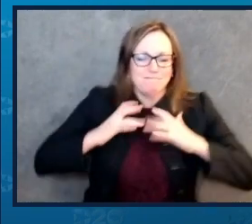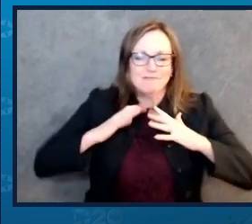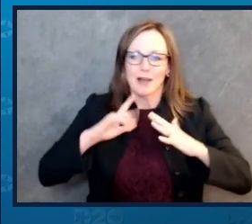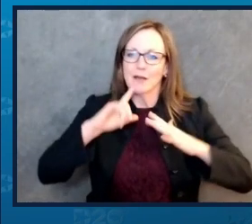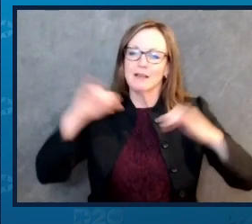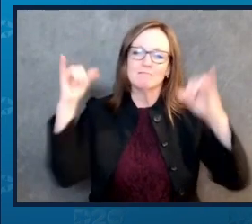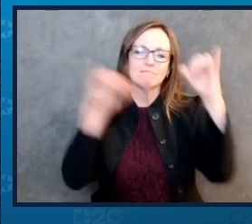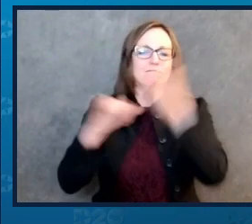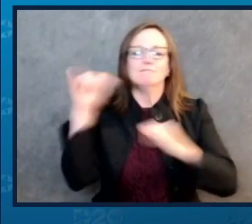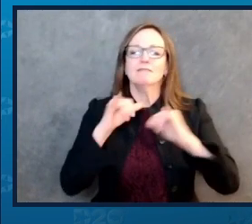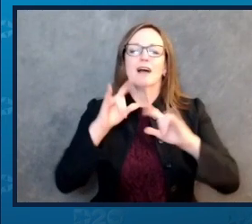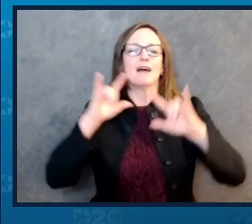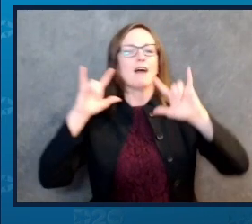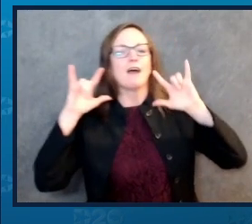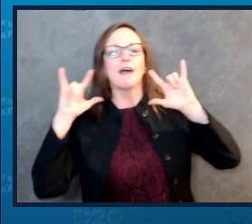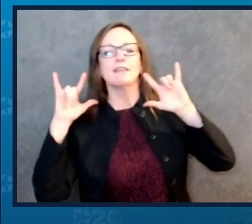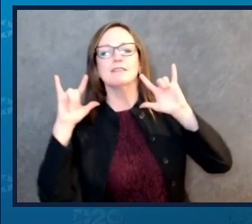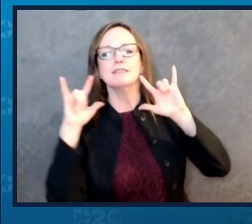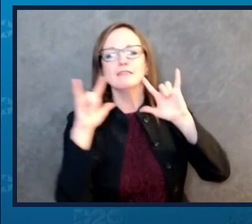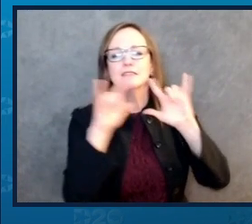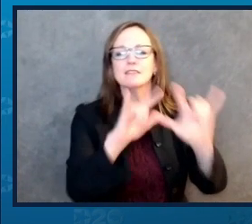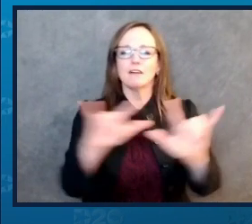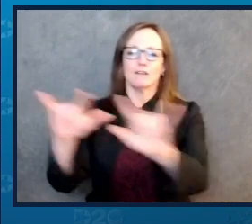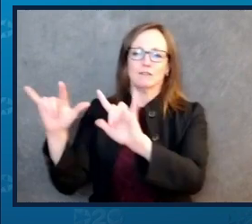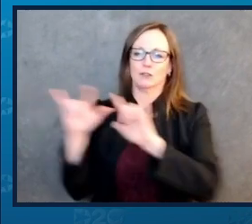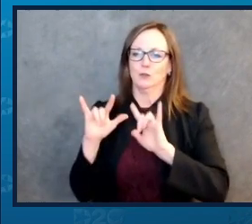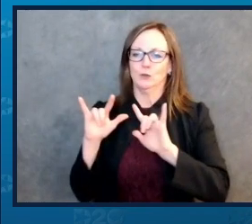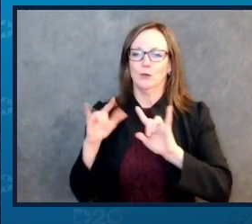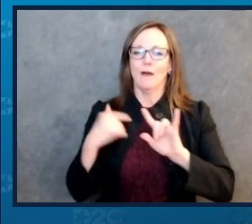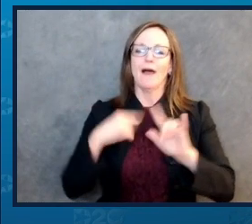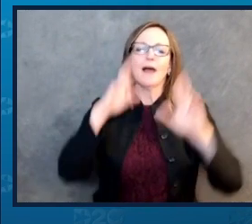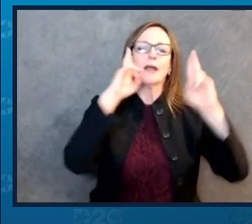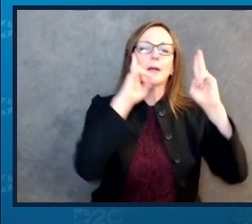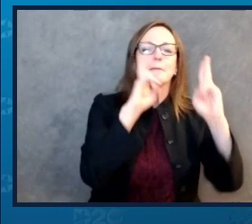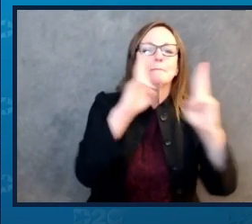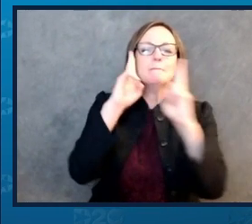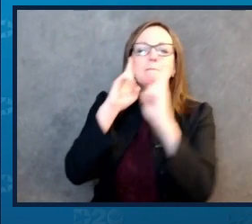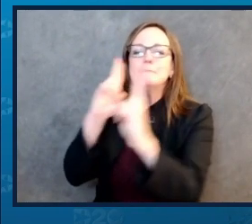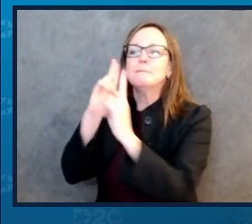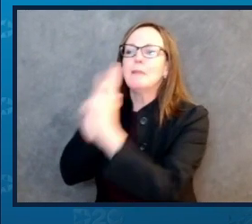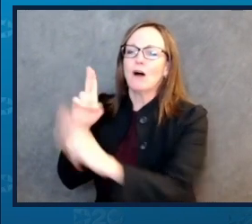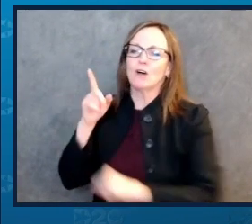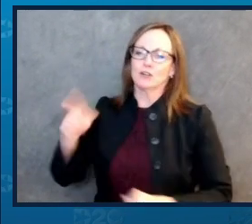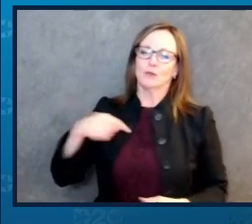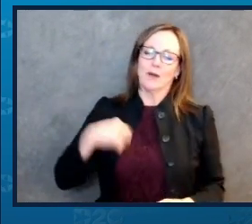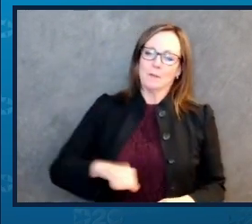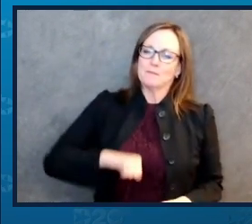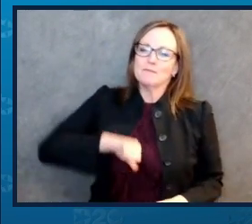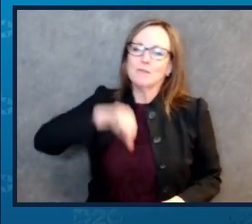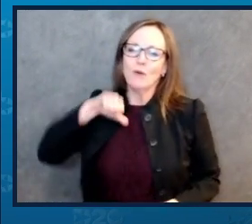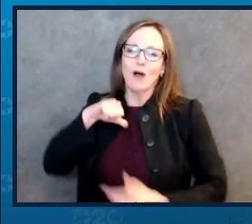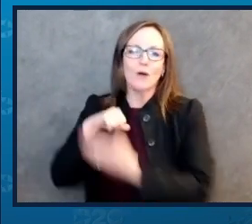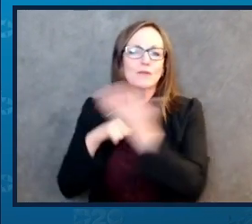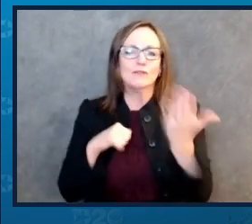I ADMIRE YOU. I AM SO PROUD OF YOU. AND EVEN THOUGH MOMMY IS NOT